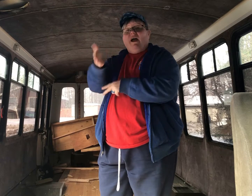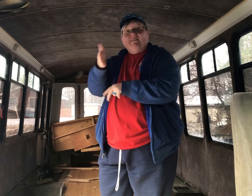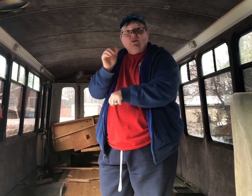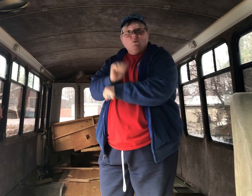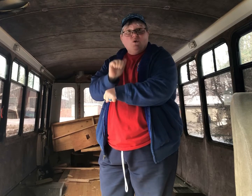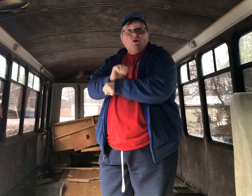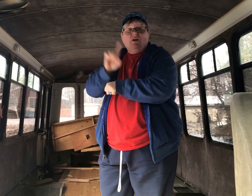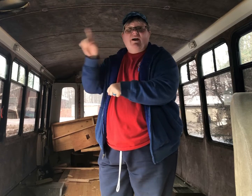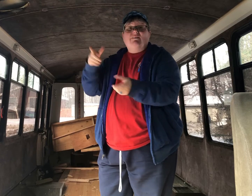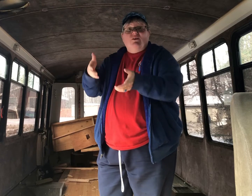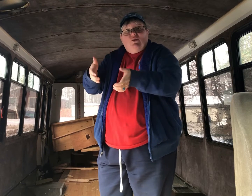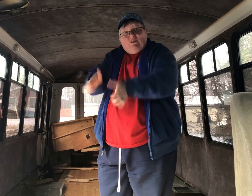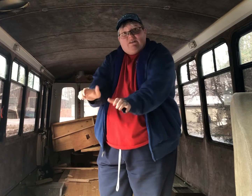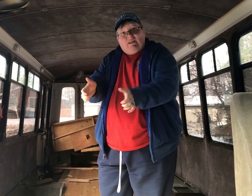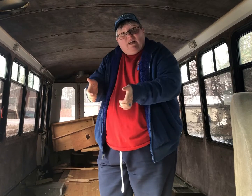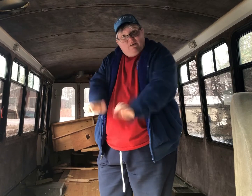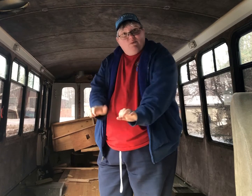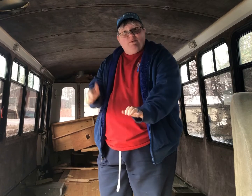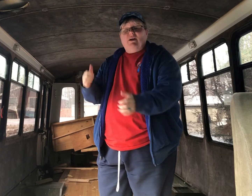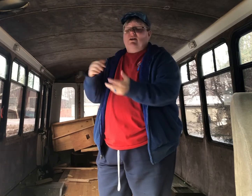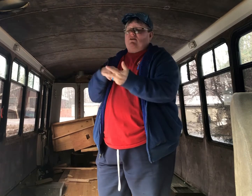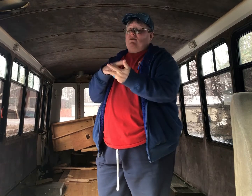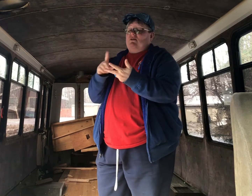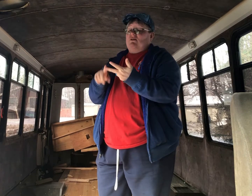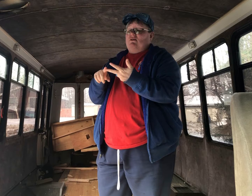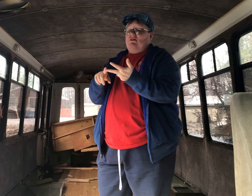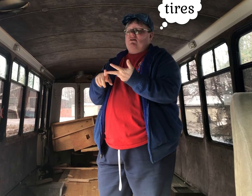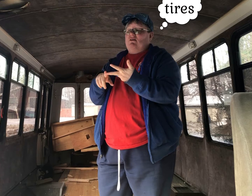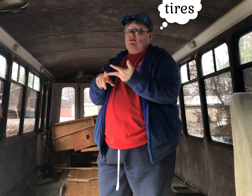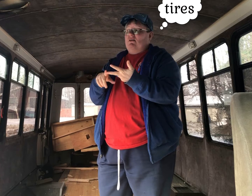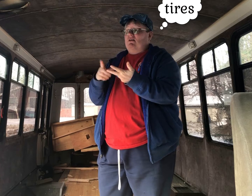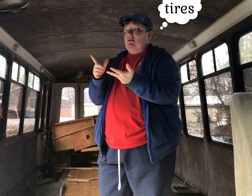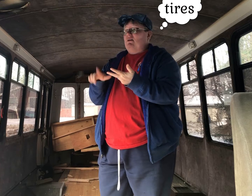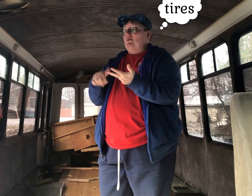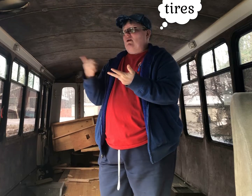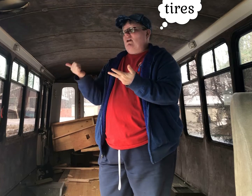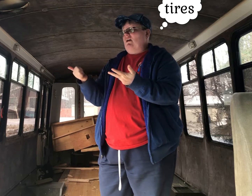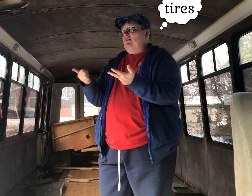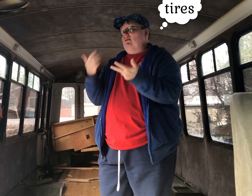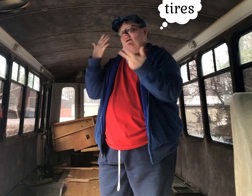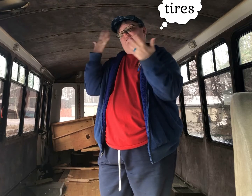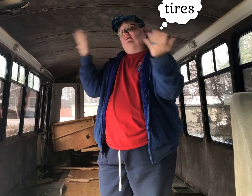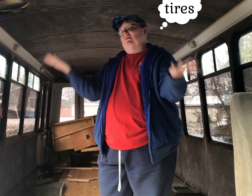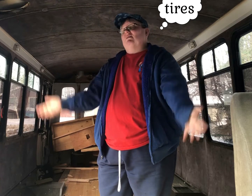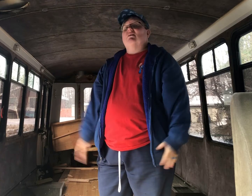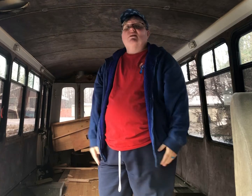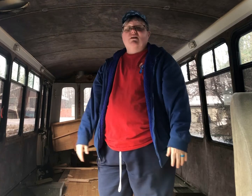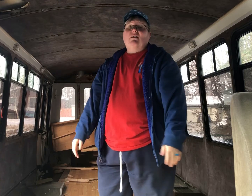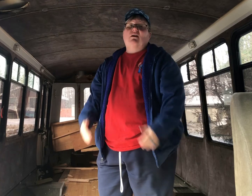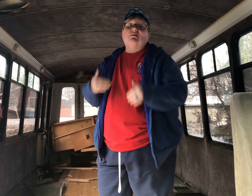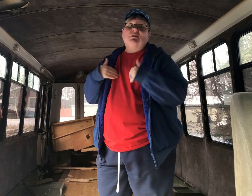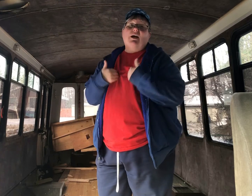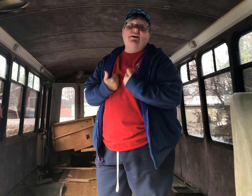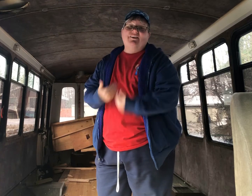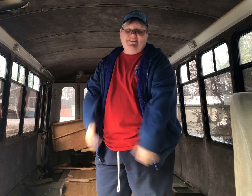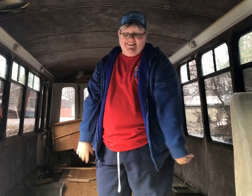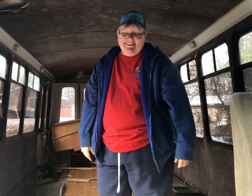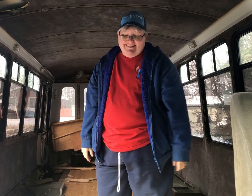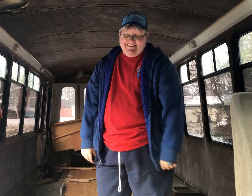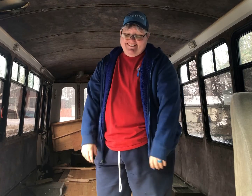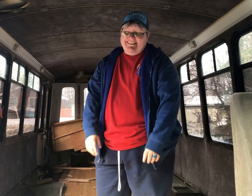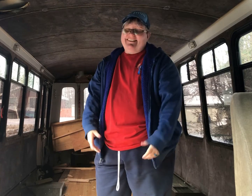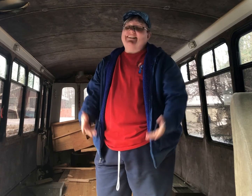work, I got to go to the chiropractor, and there was something else. I don't even know. I'm tired!